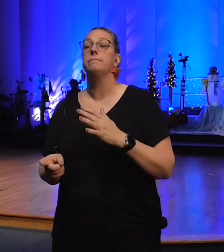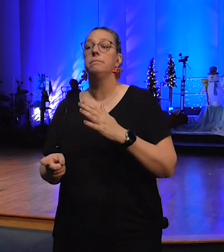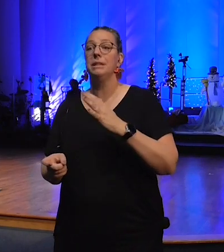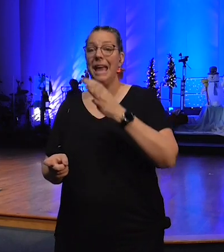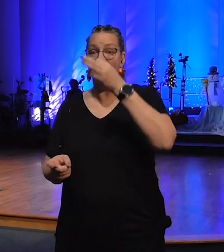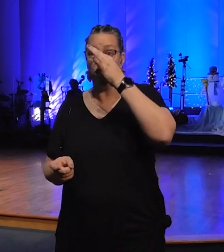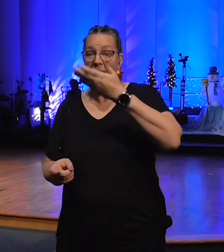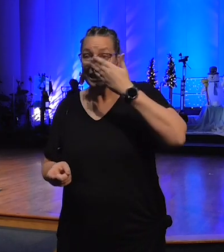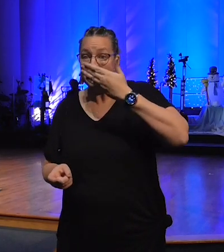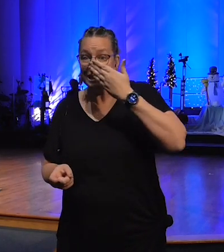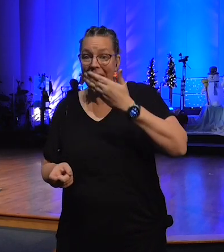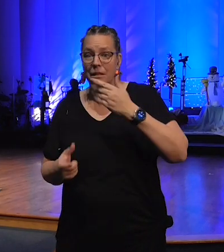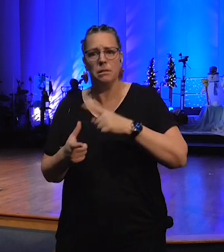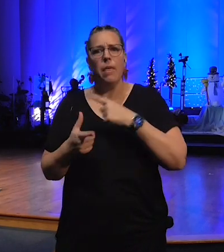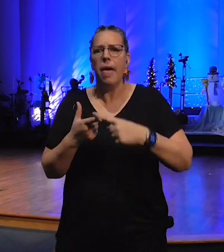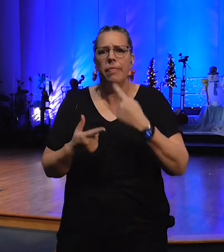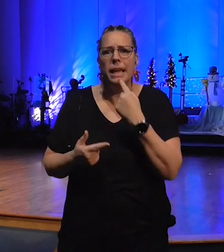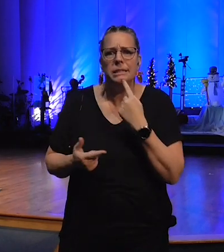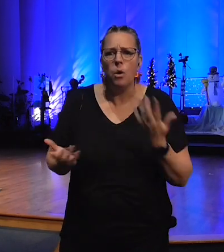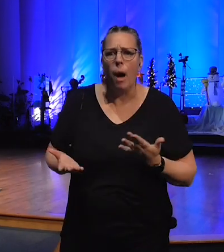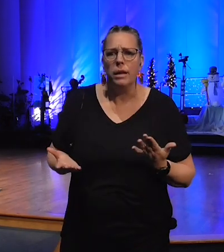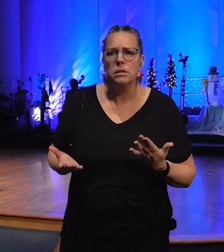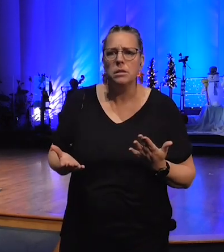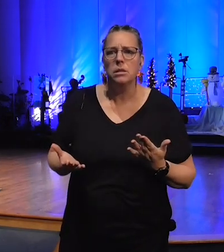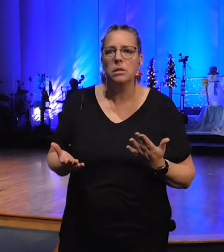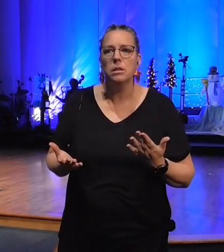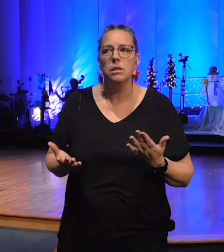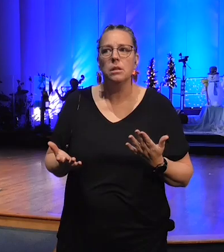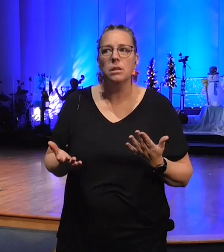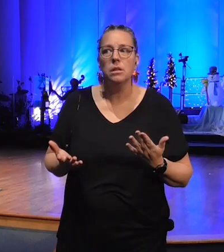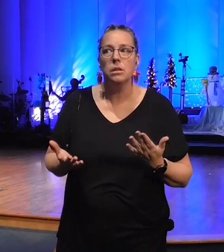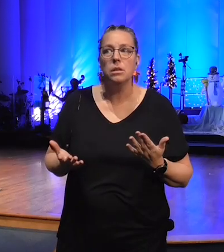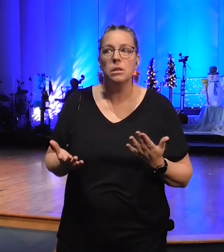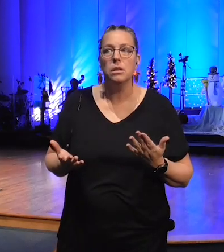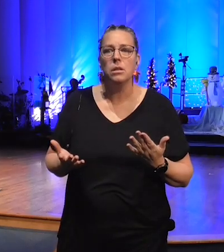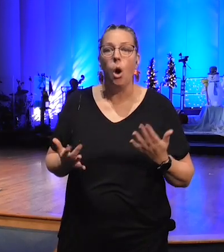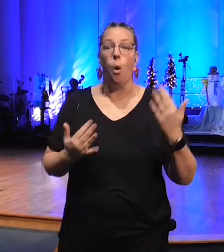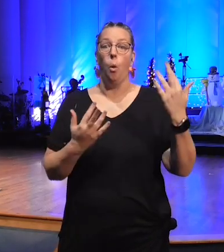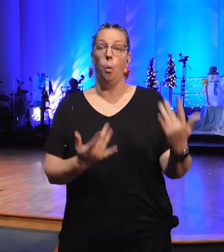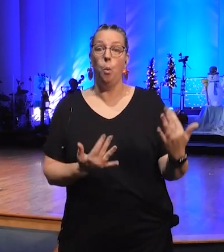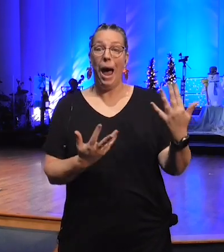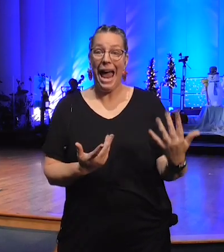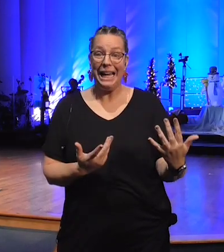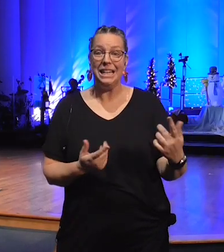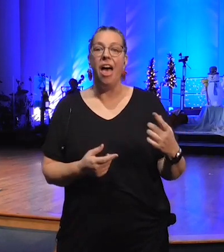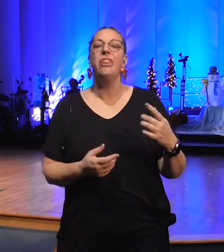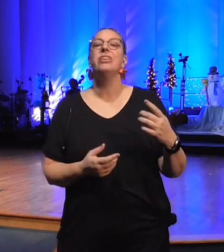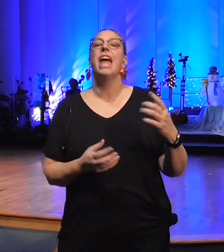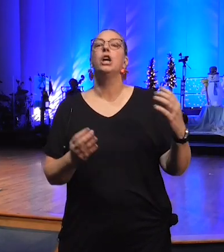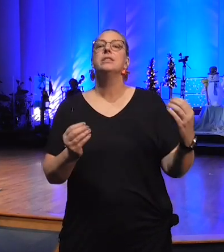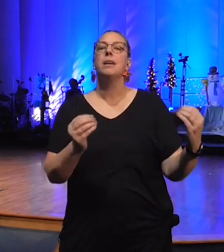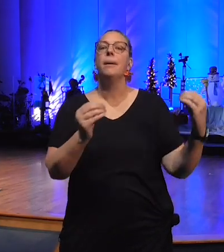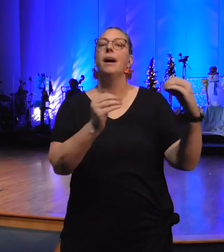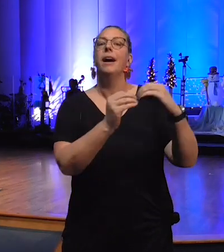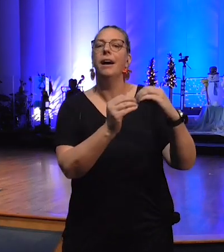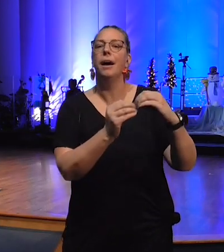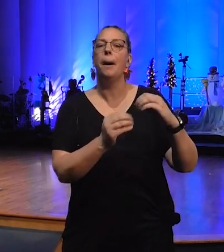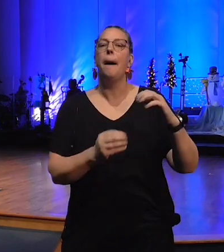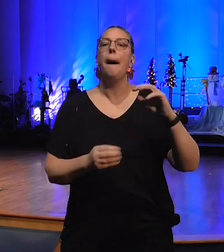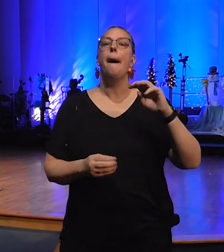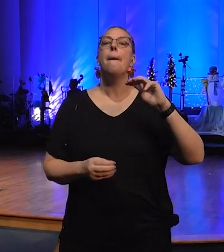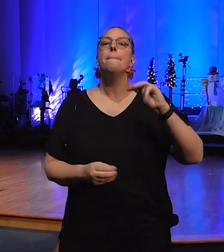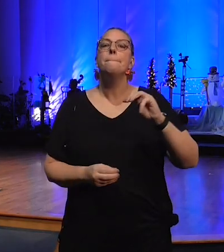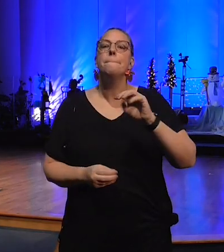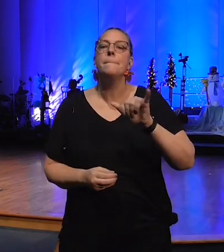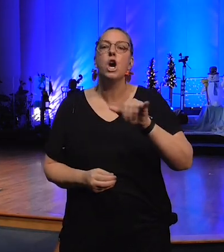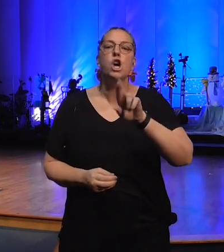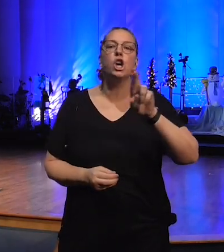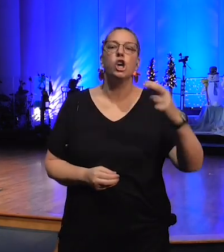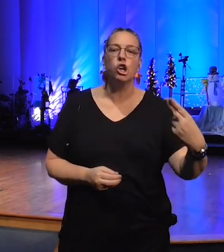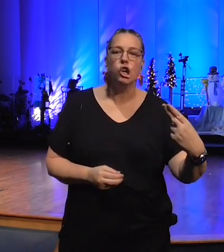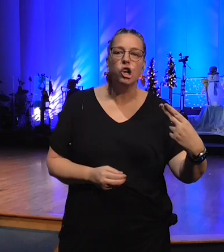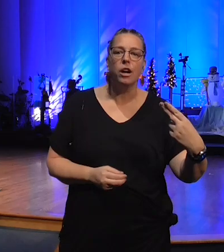frankincense to the baby Jesus what did the wise men say then we know this one wait there